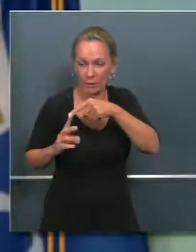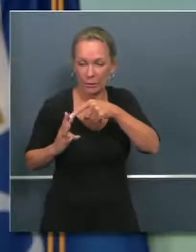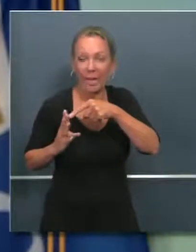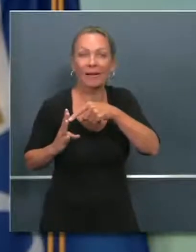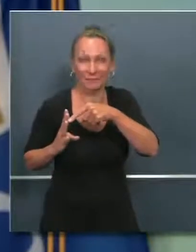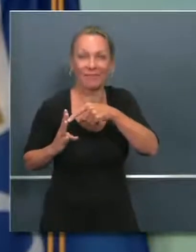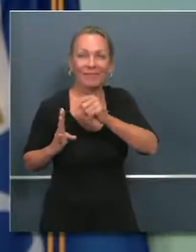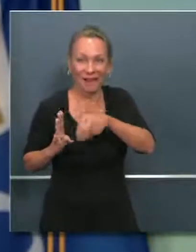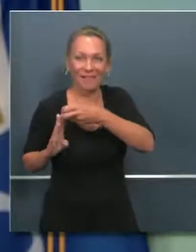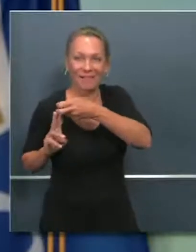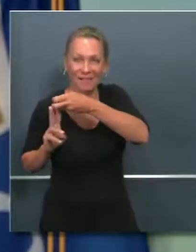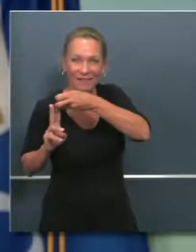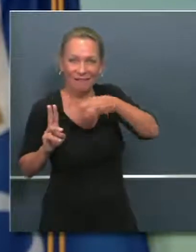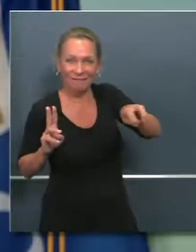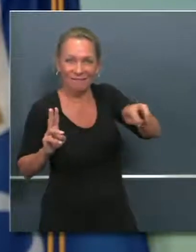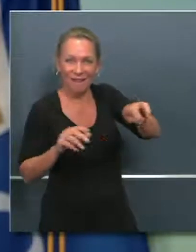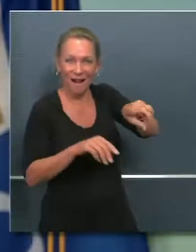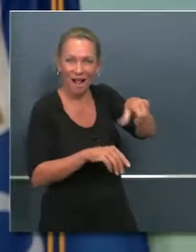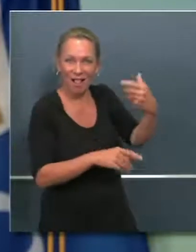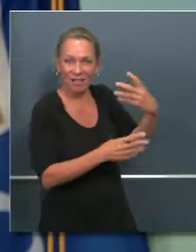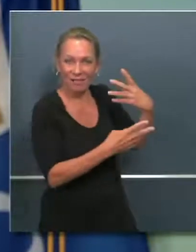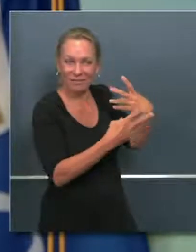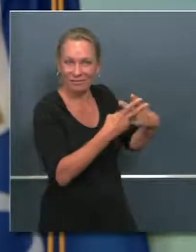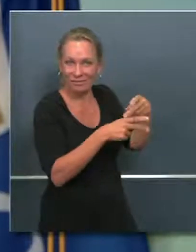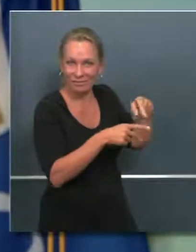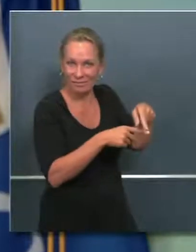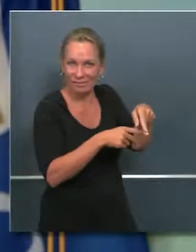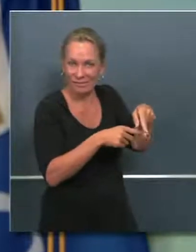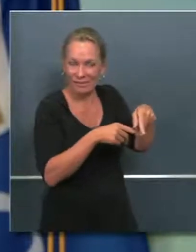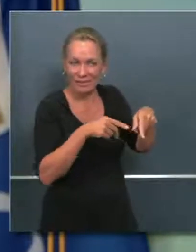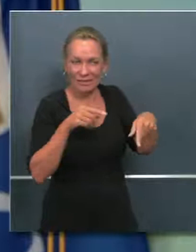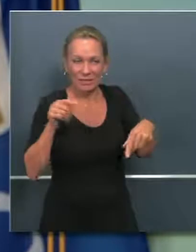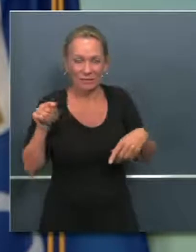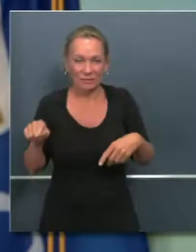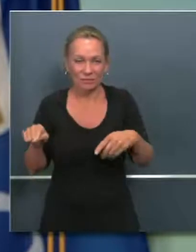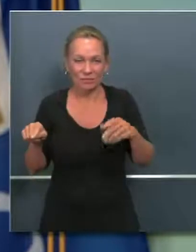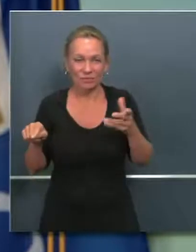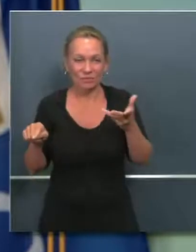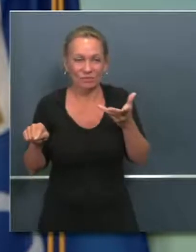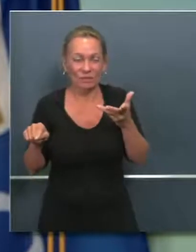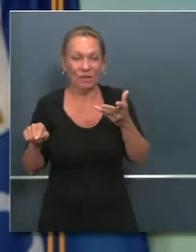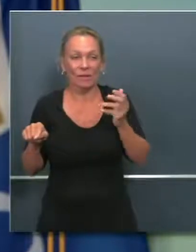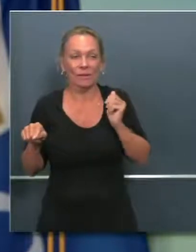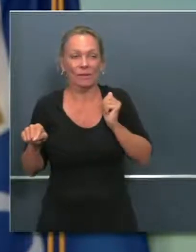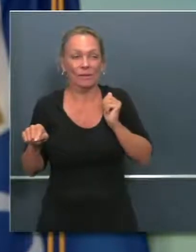at this stage this is incredibly daunting and challenging responsibility and we're